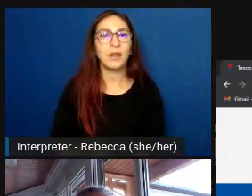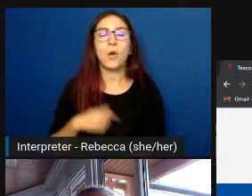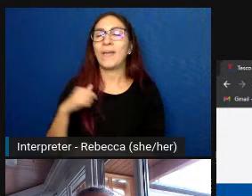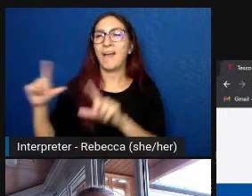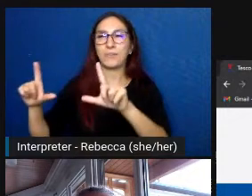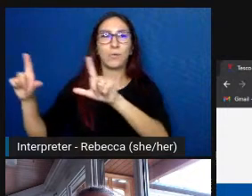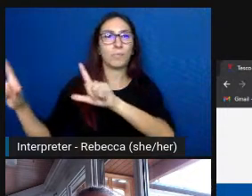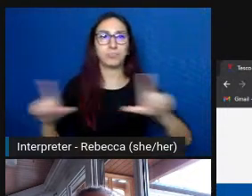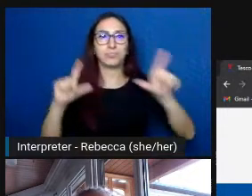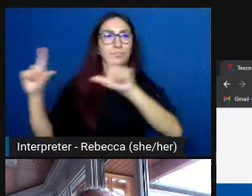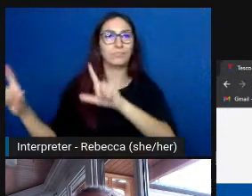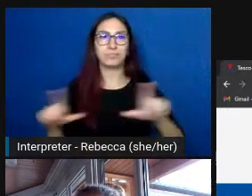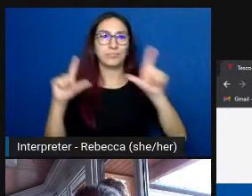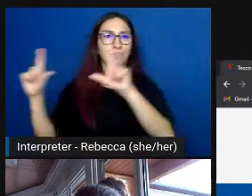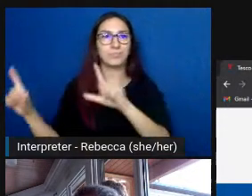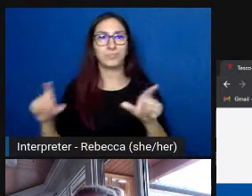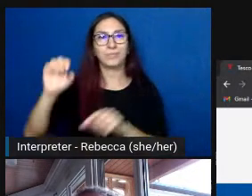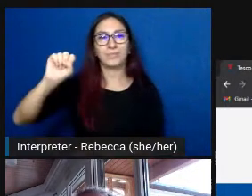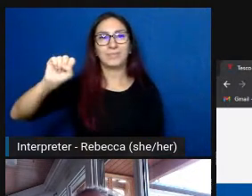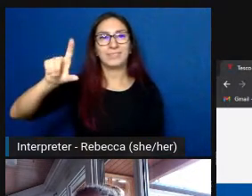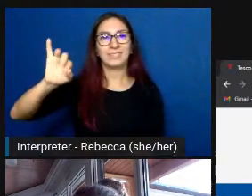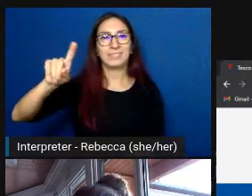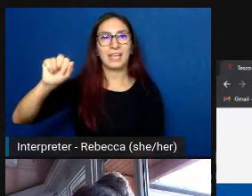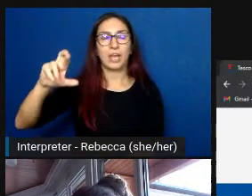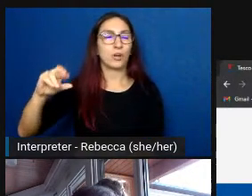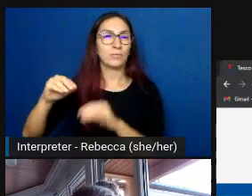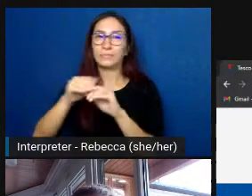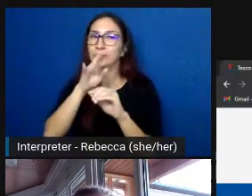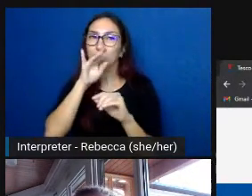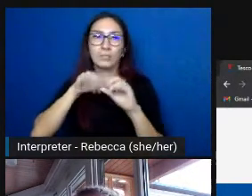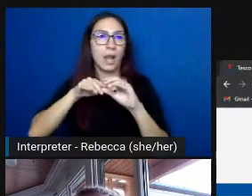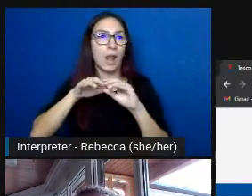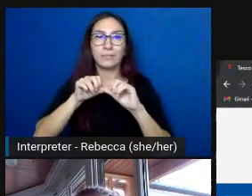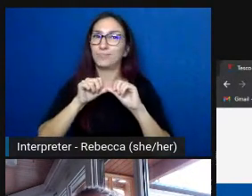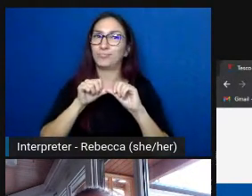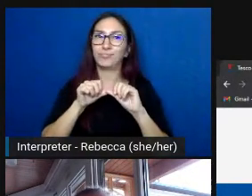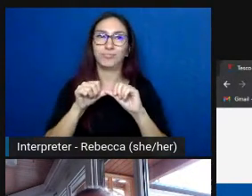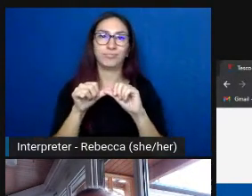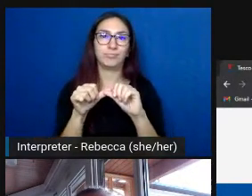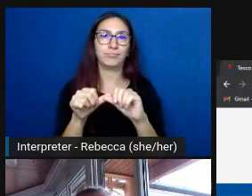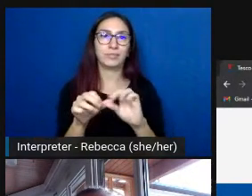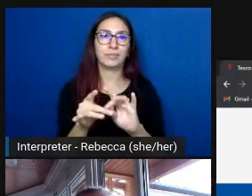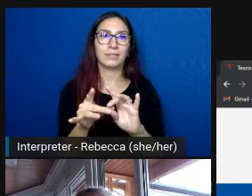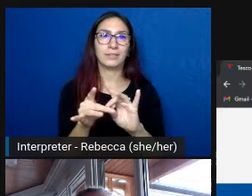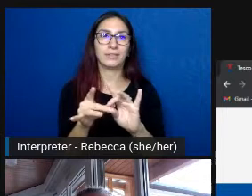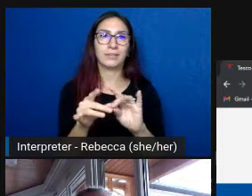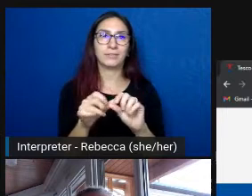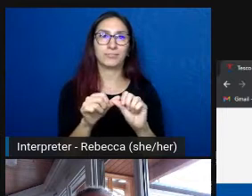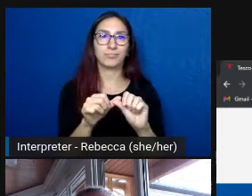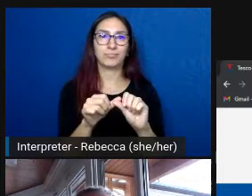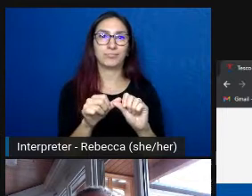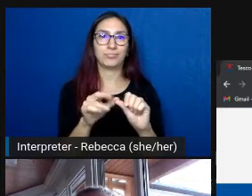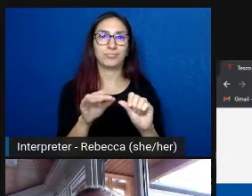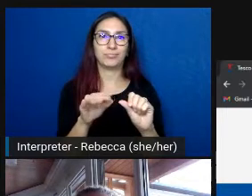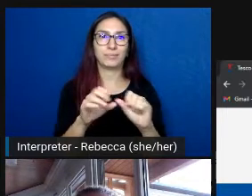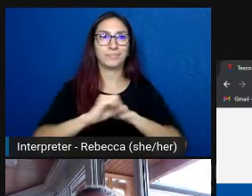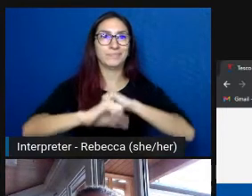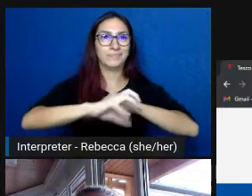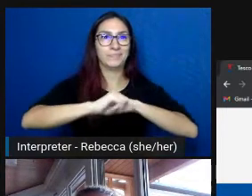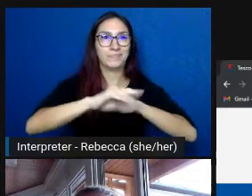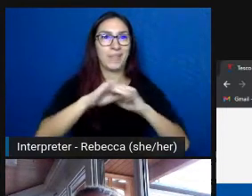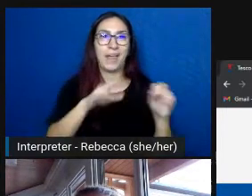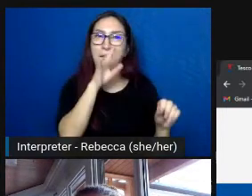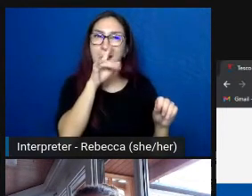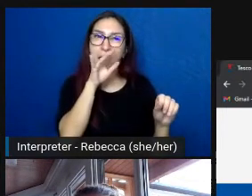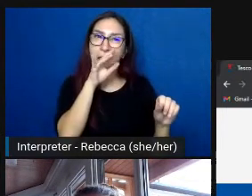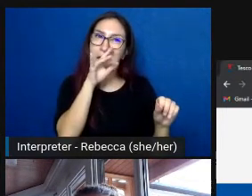[screen reader]